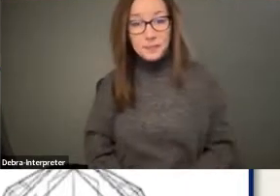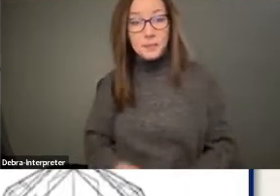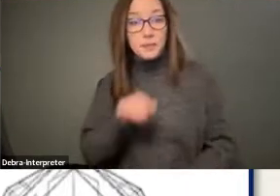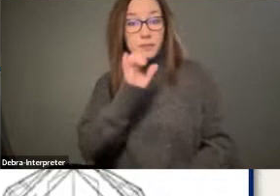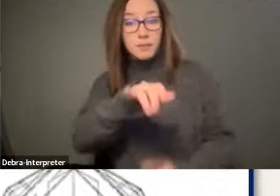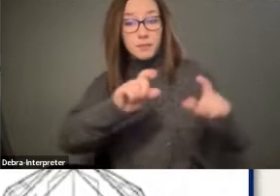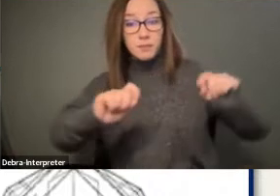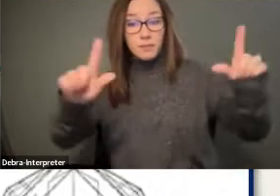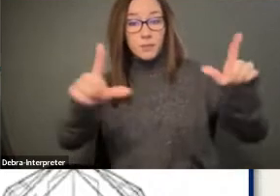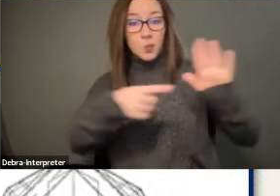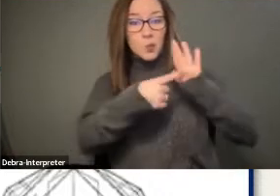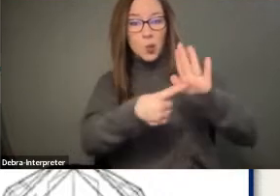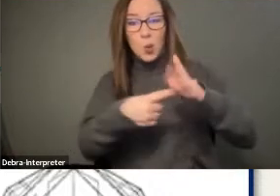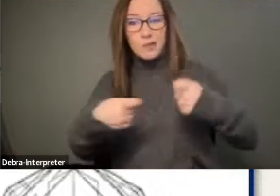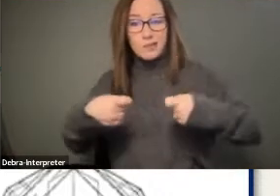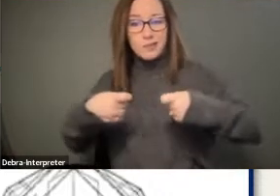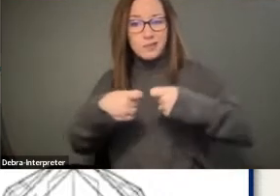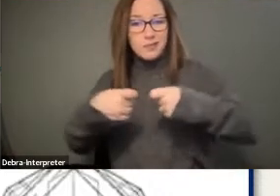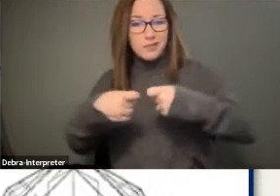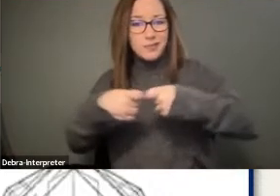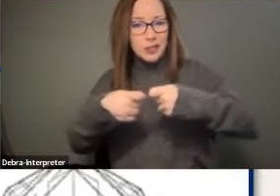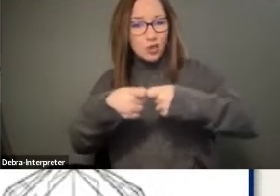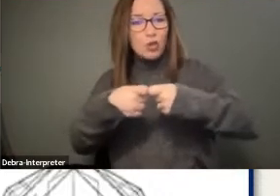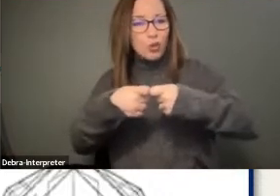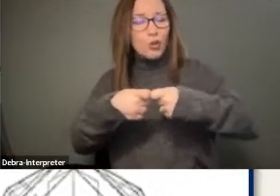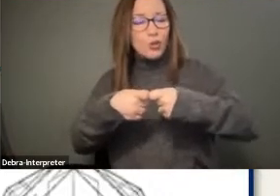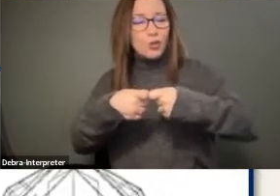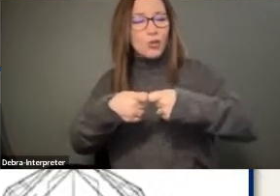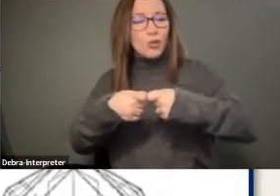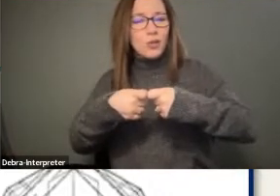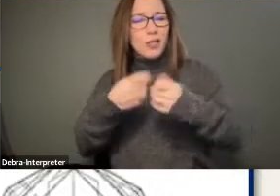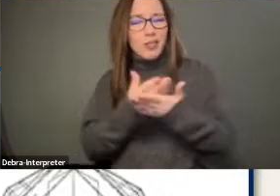it. This slide is just showcasing some of the